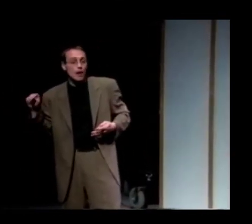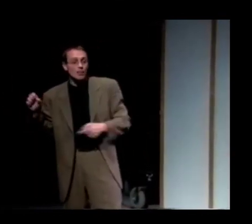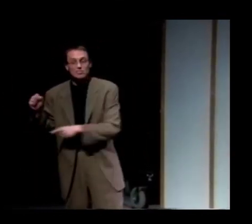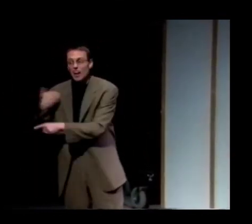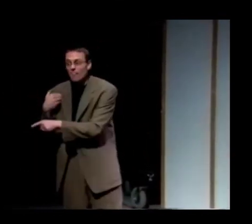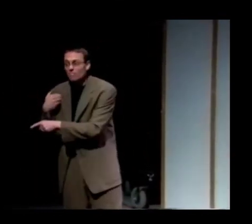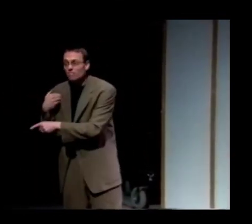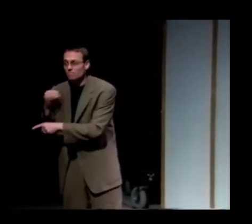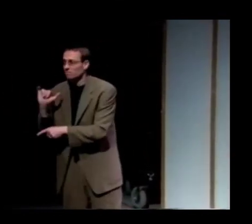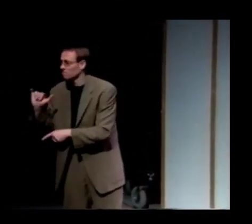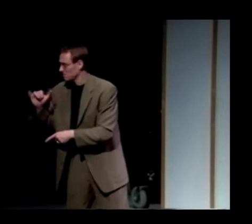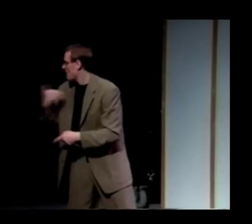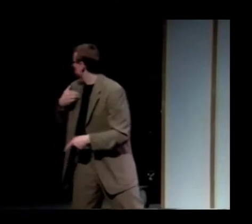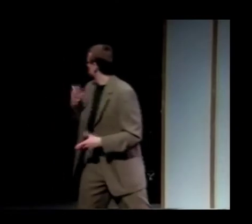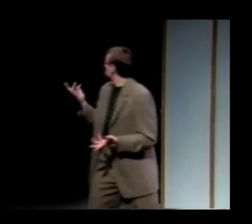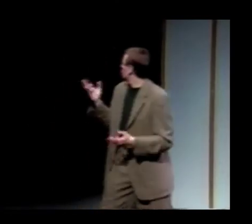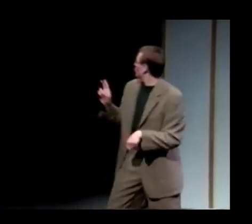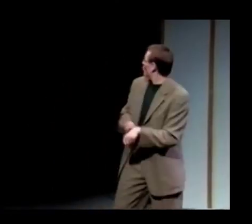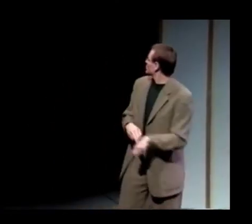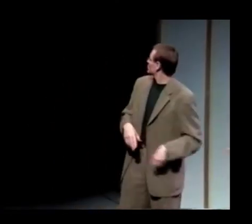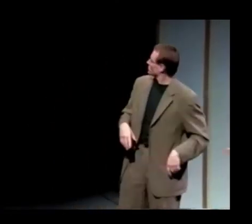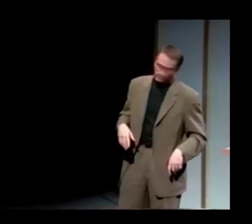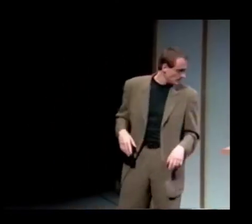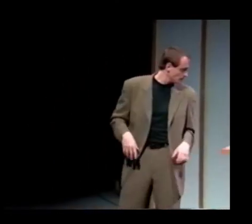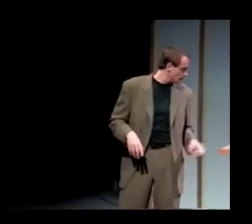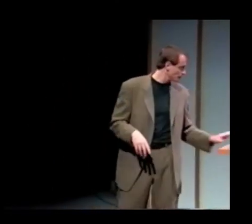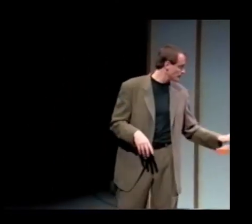DOES SIGN LANGUAGE HAVE PATTERNS? AND THE ANSWER IS YES.